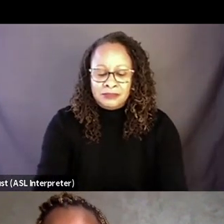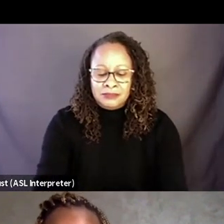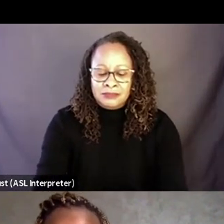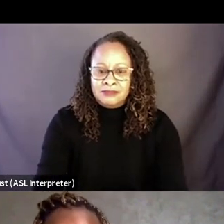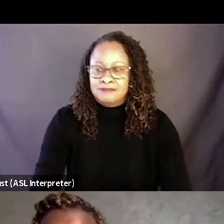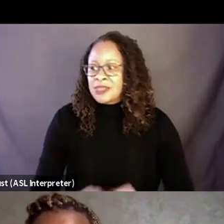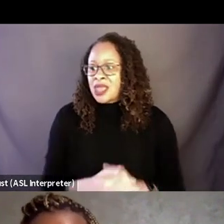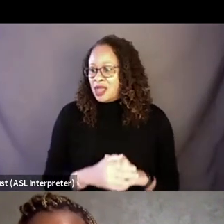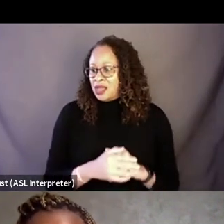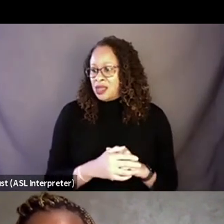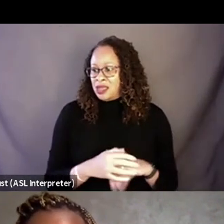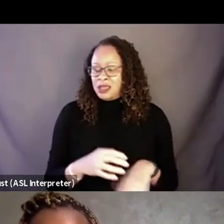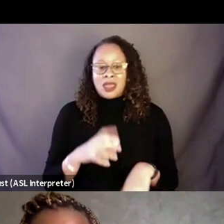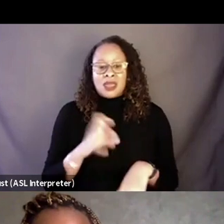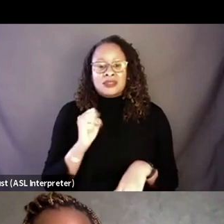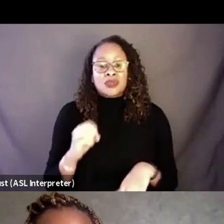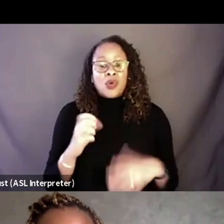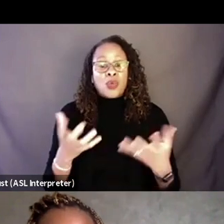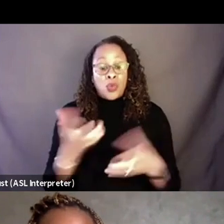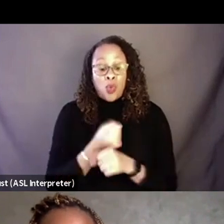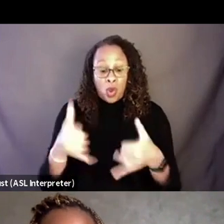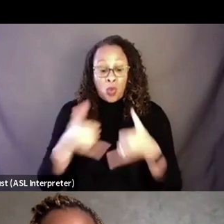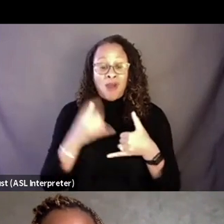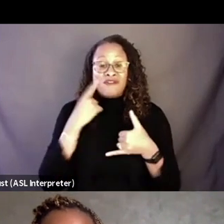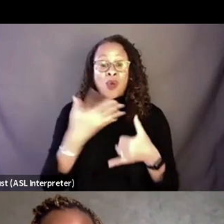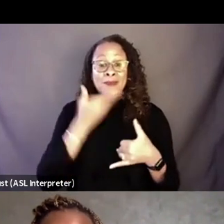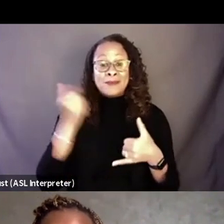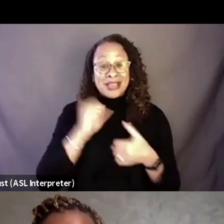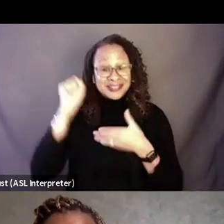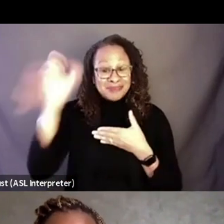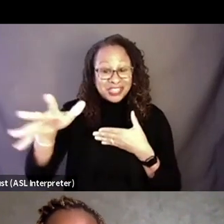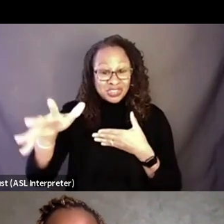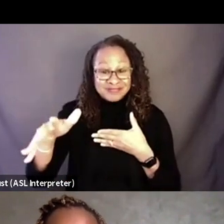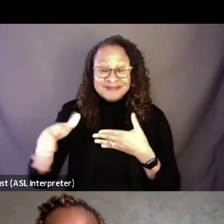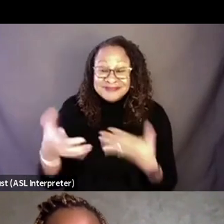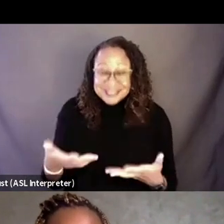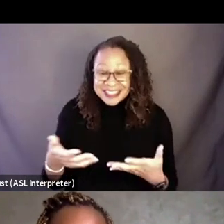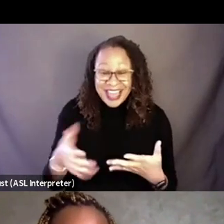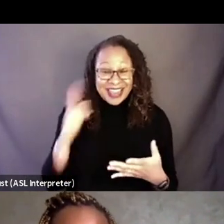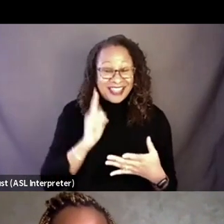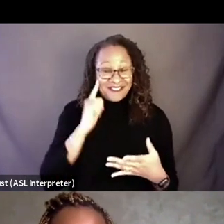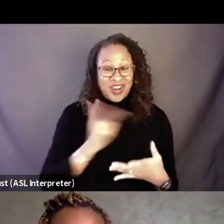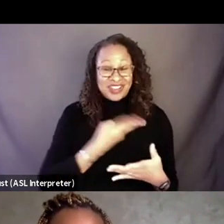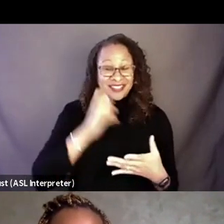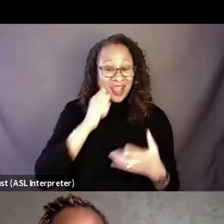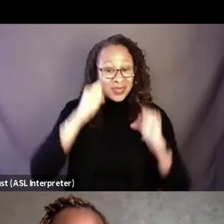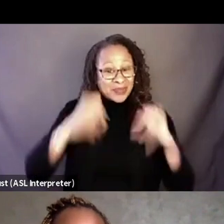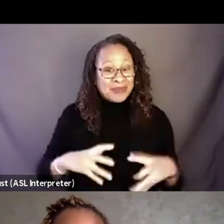we won audience award for best pitch. And I think for us, that was, yeah. And it was just so amazing. Like when we won, we were like, Oh my God.